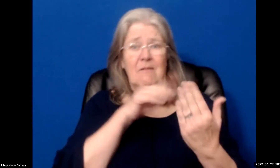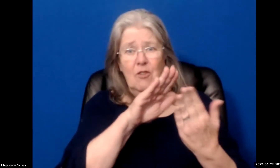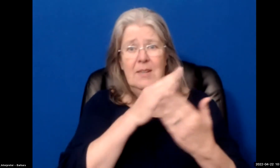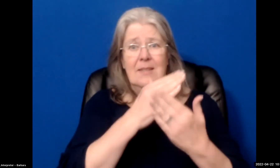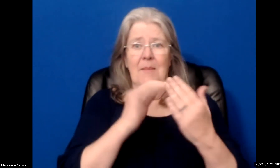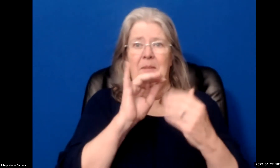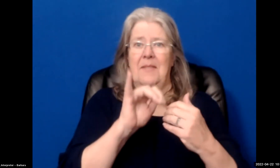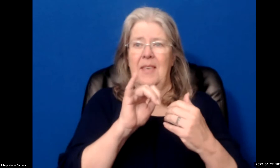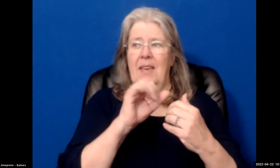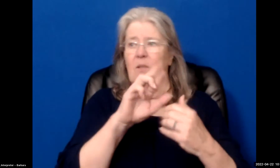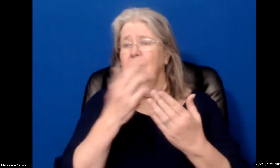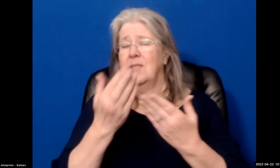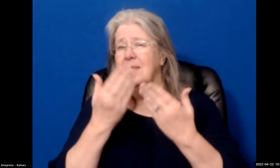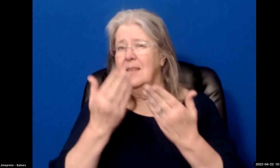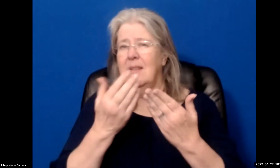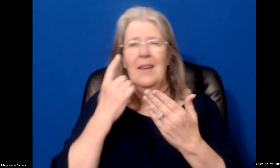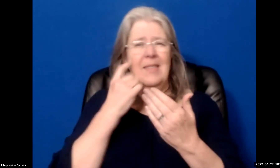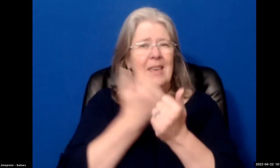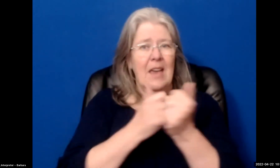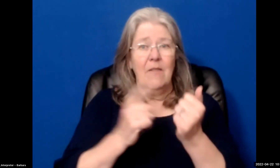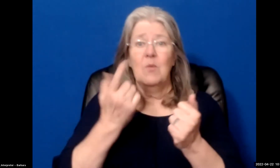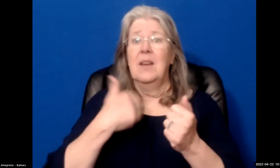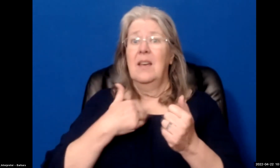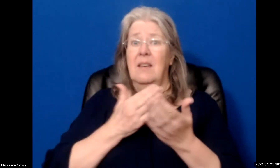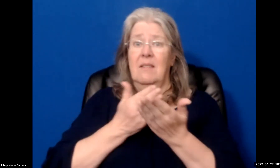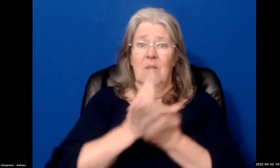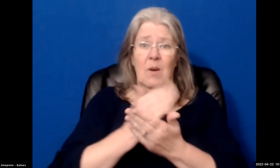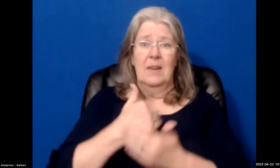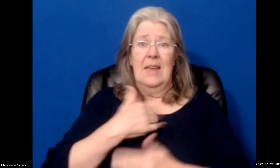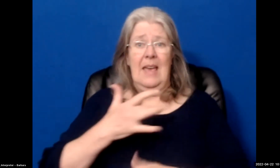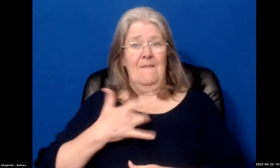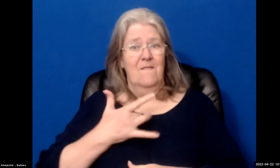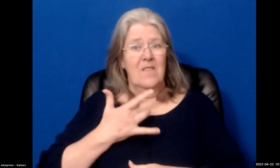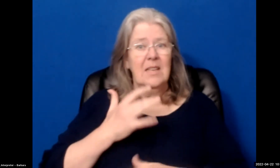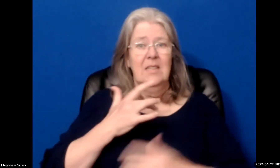know, suggesting -- I think everyone has a right to have feelings or worries, but you know,